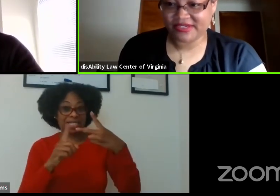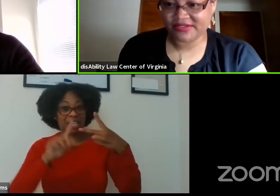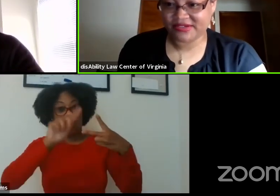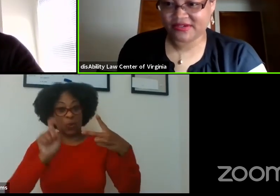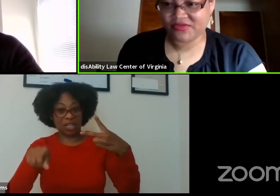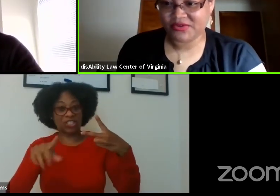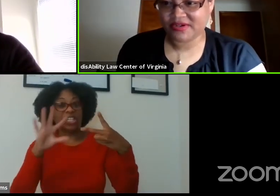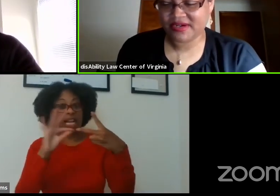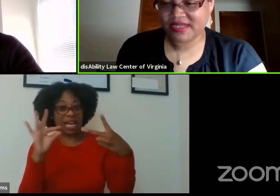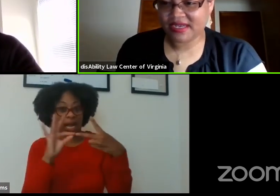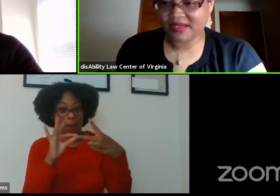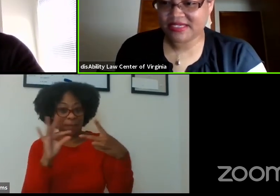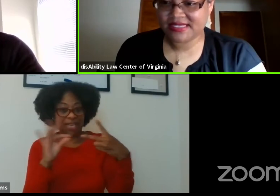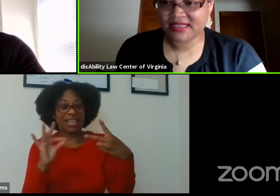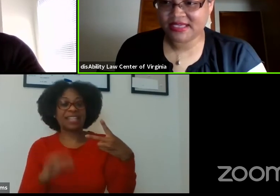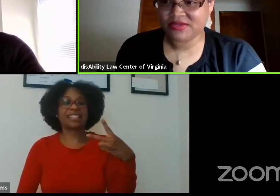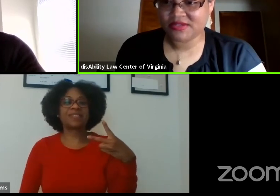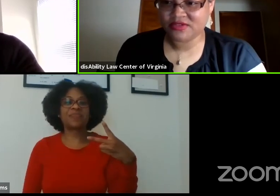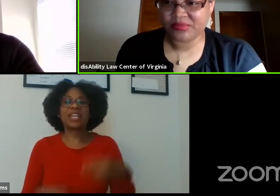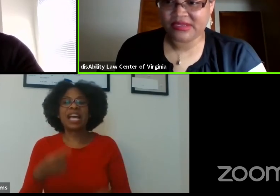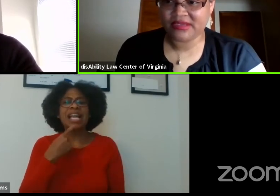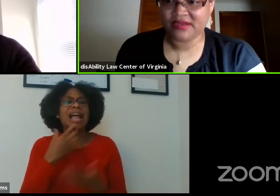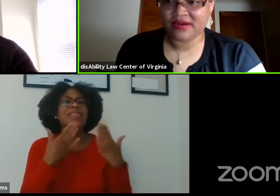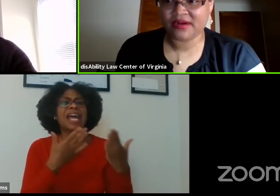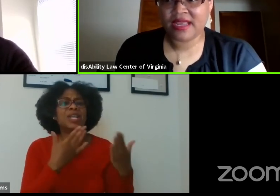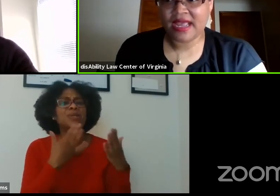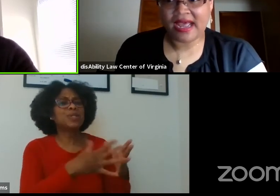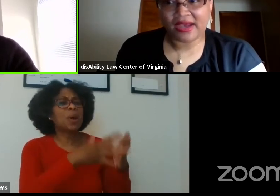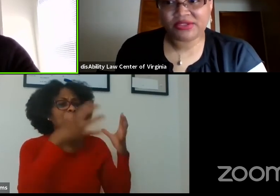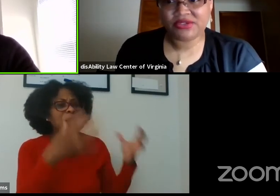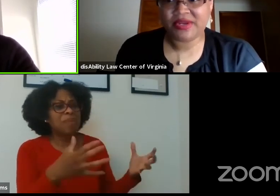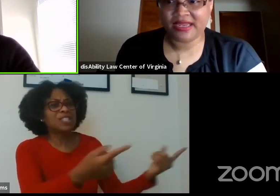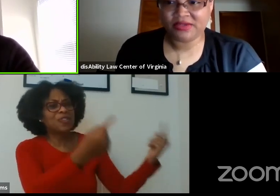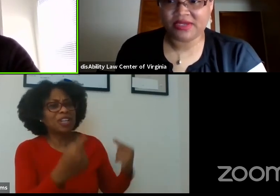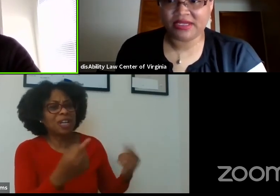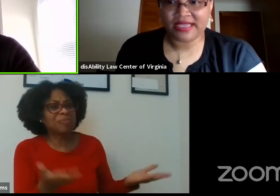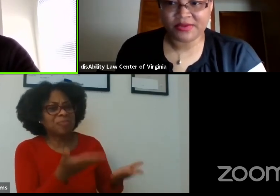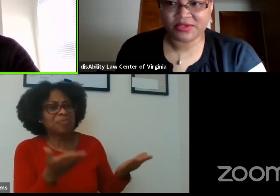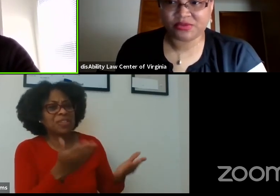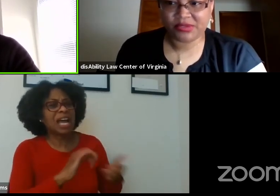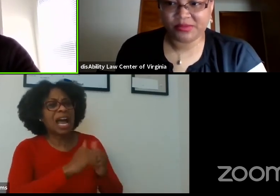from another viewer. They said thank you so much for being here. How do you handle encounters with